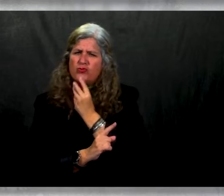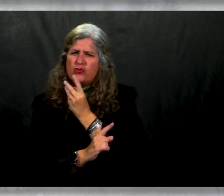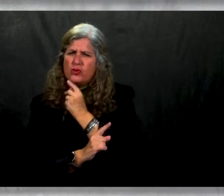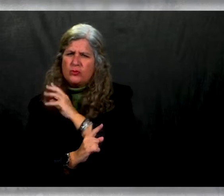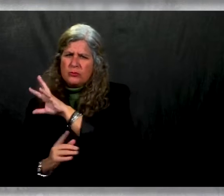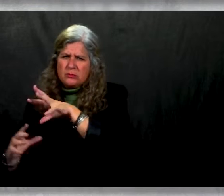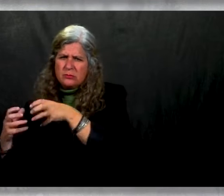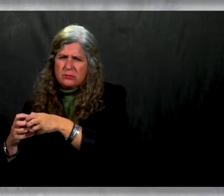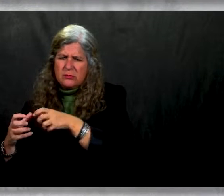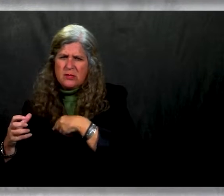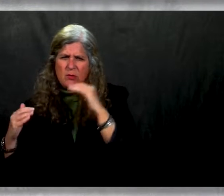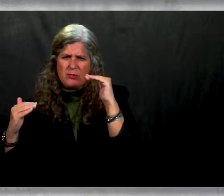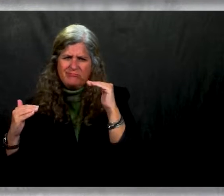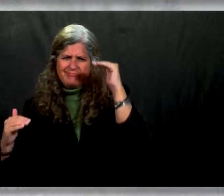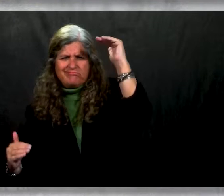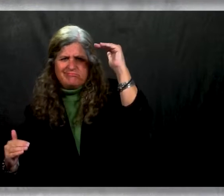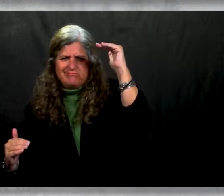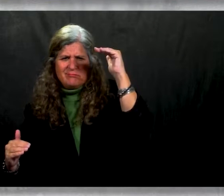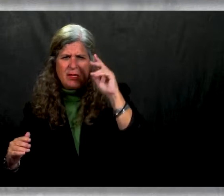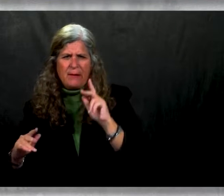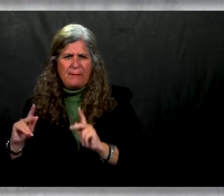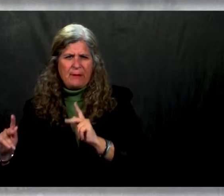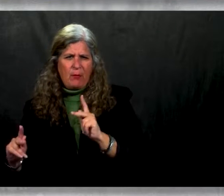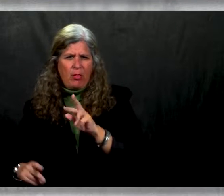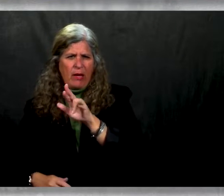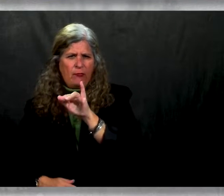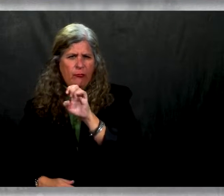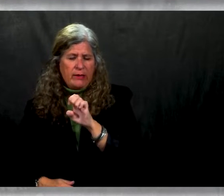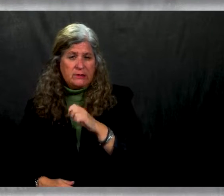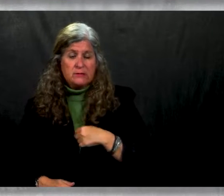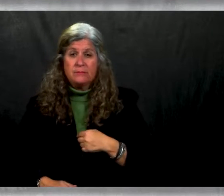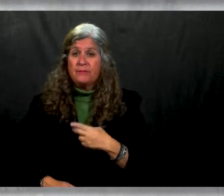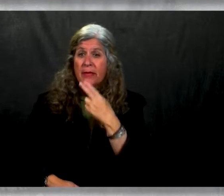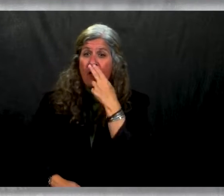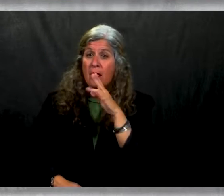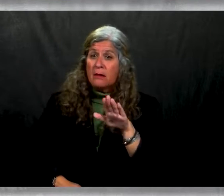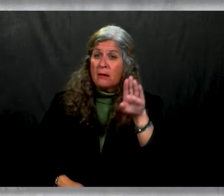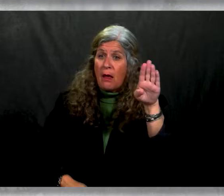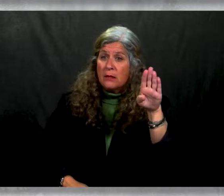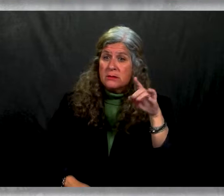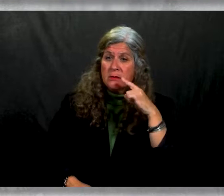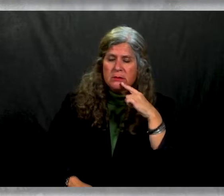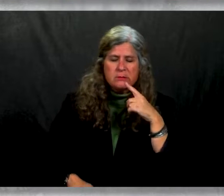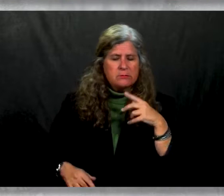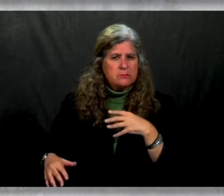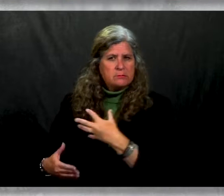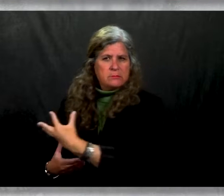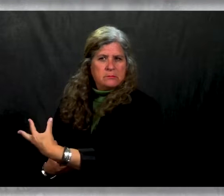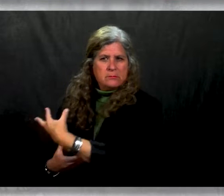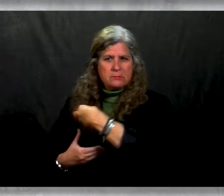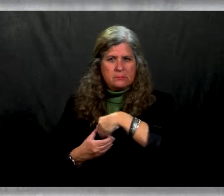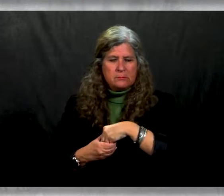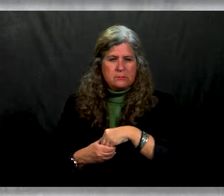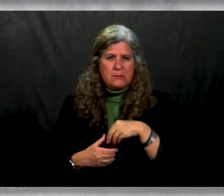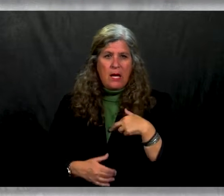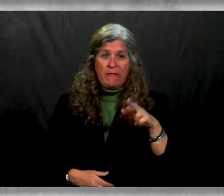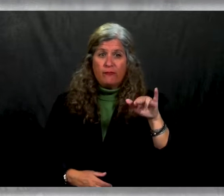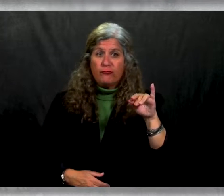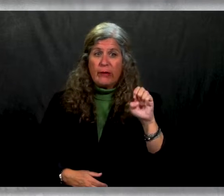Nazi antisemitism incorporated all these elements, but especially promoted the idea of racial antisemitism. This was central to Hitler